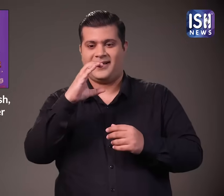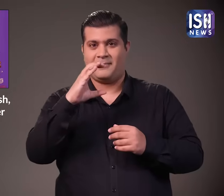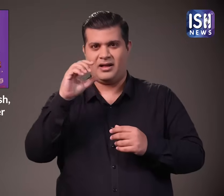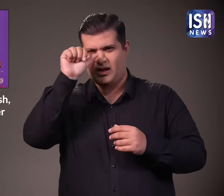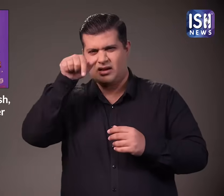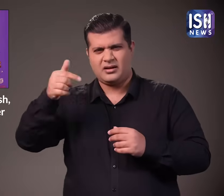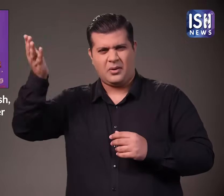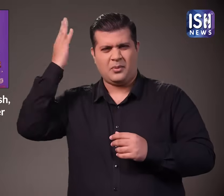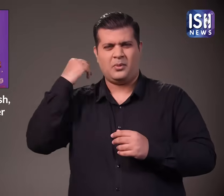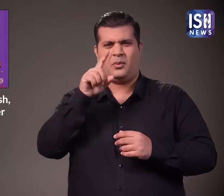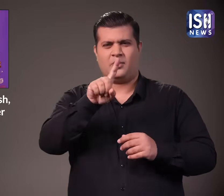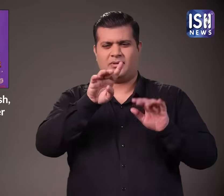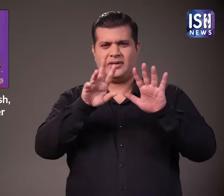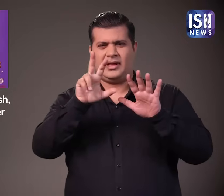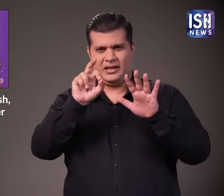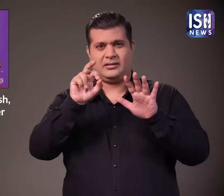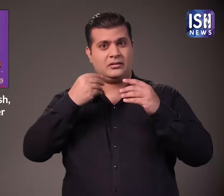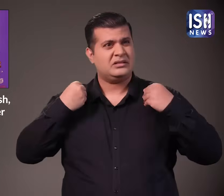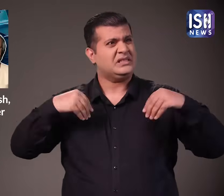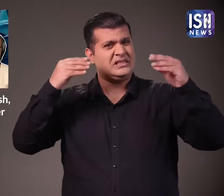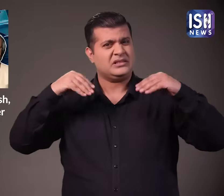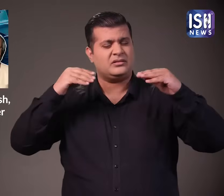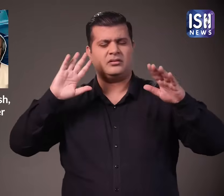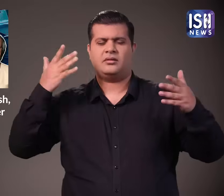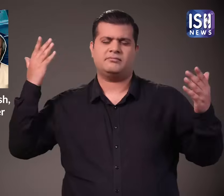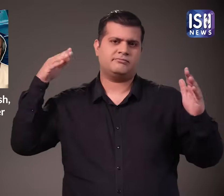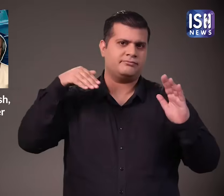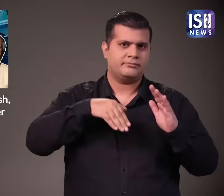Campa-Cola, an Indian brand was very popular in the 1980s, but later it's demand decreased.